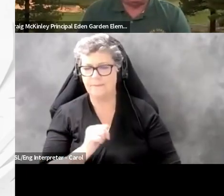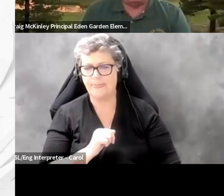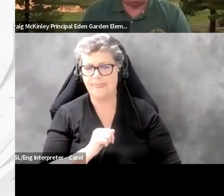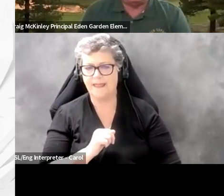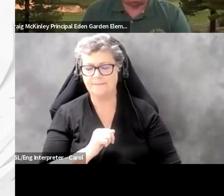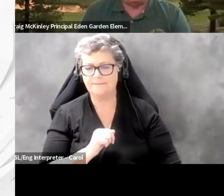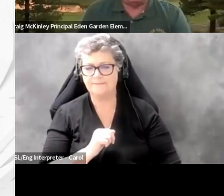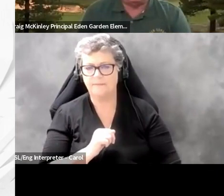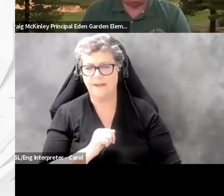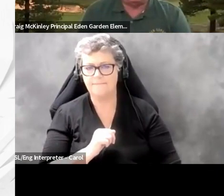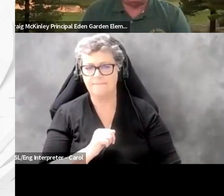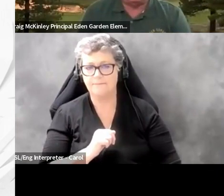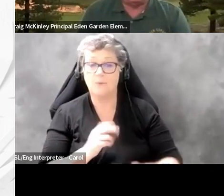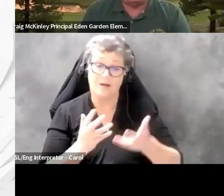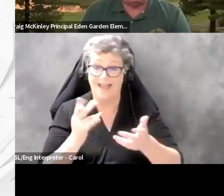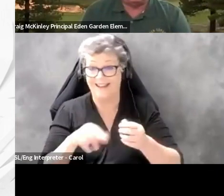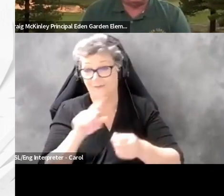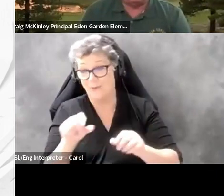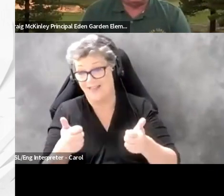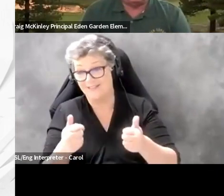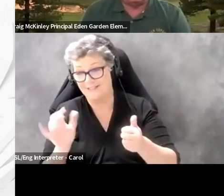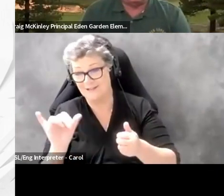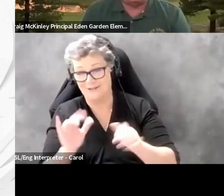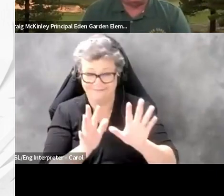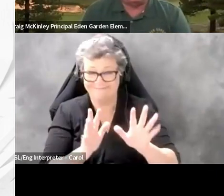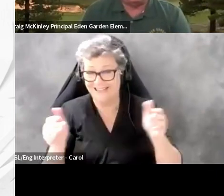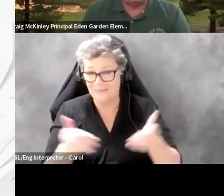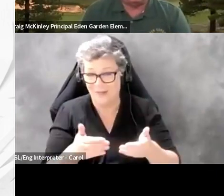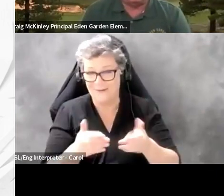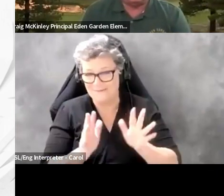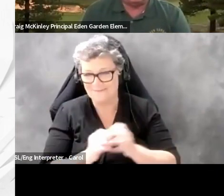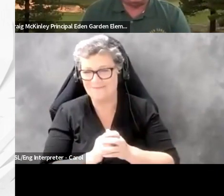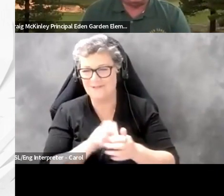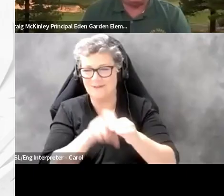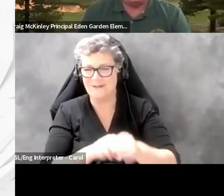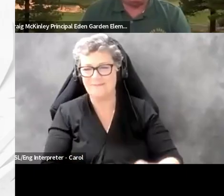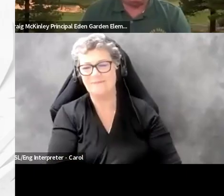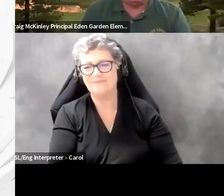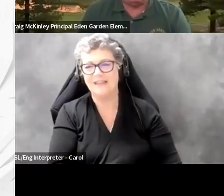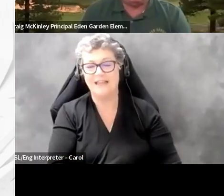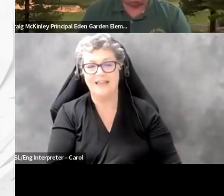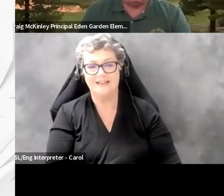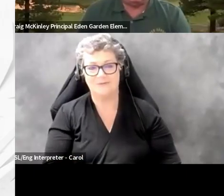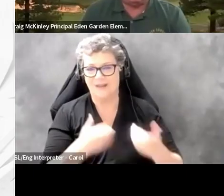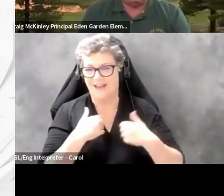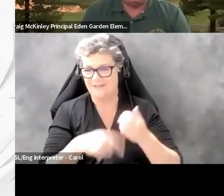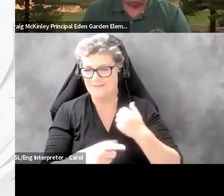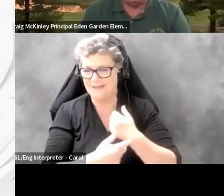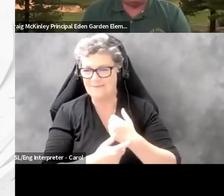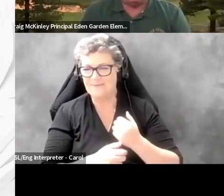one but and everyone else is is is welcome to to jump in as well. We have some time. But so playful